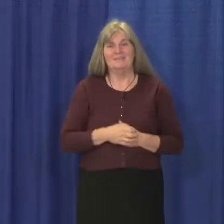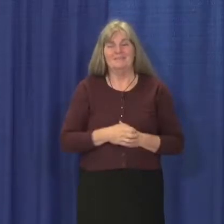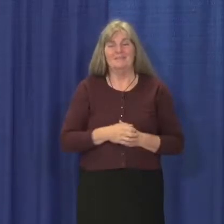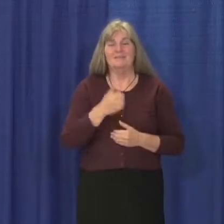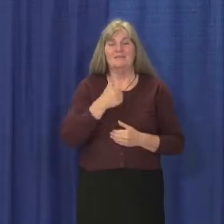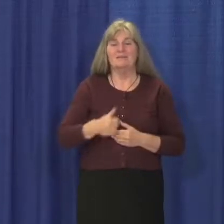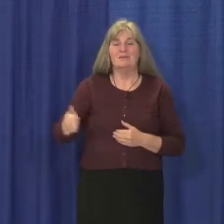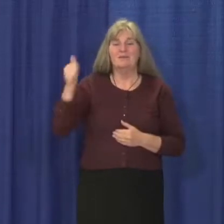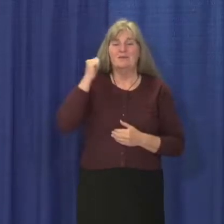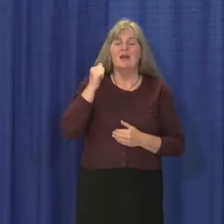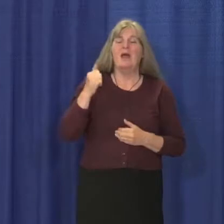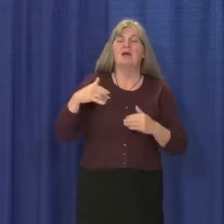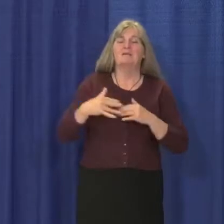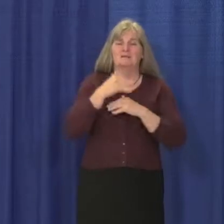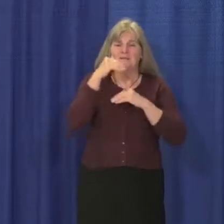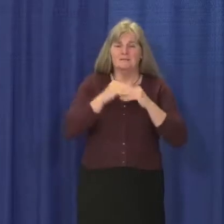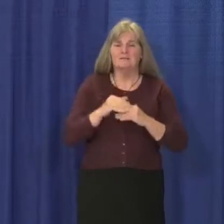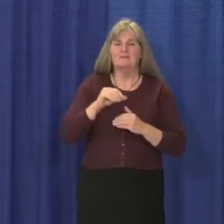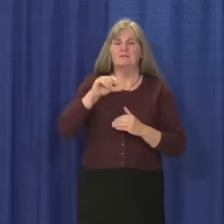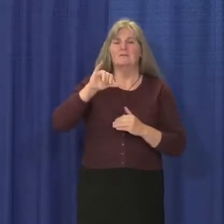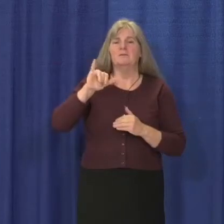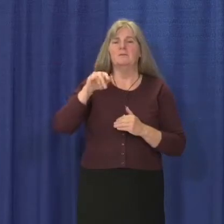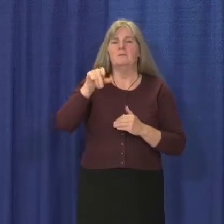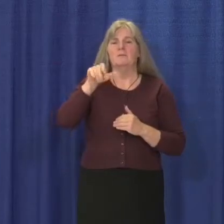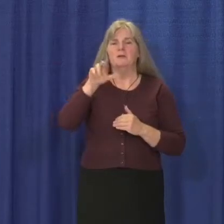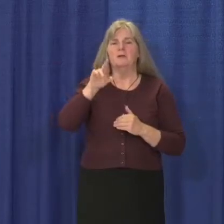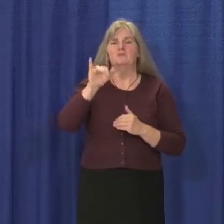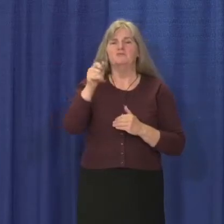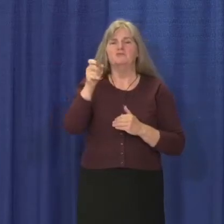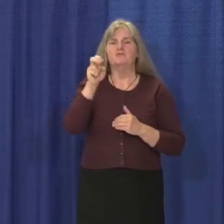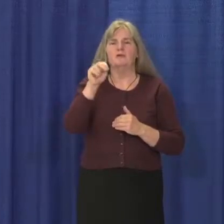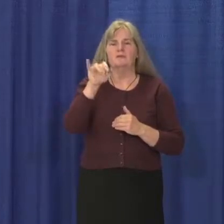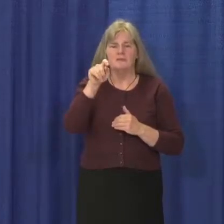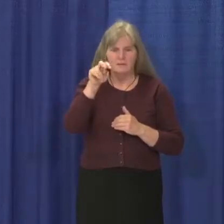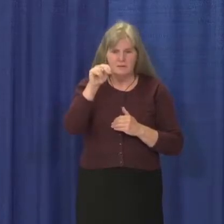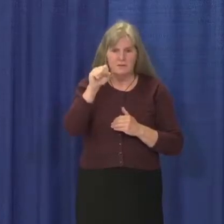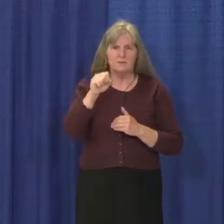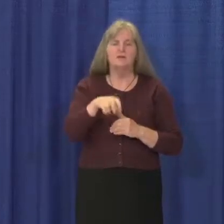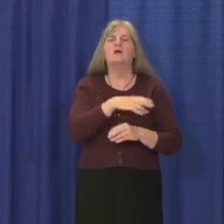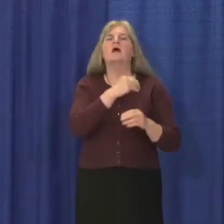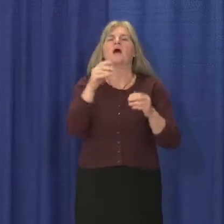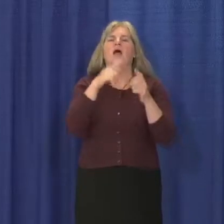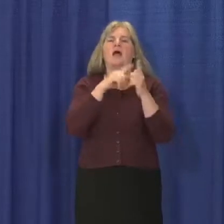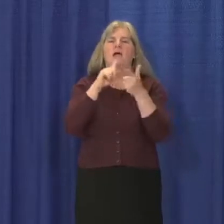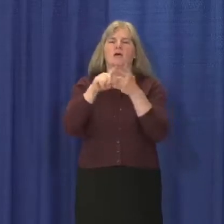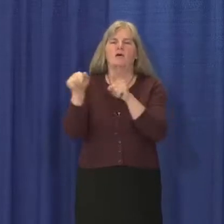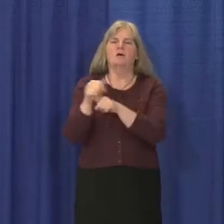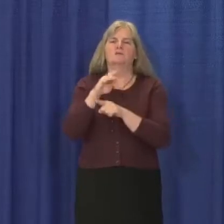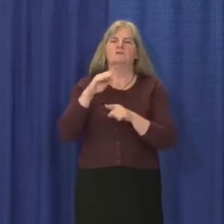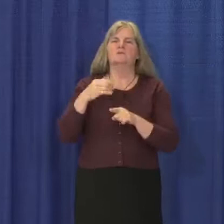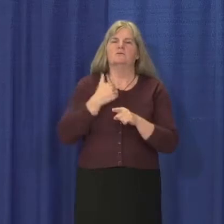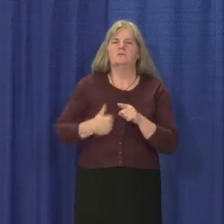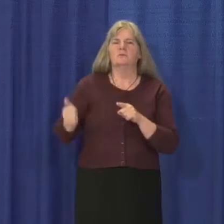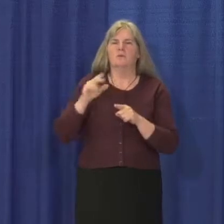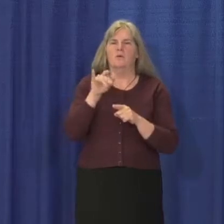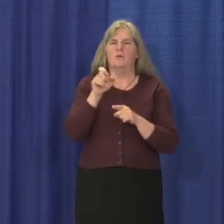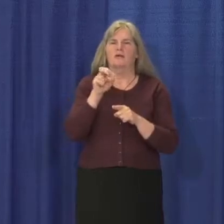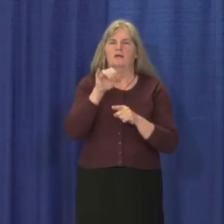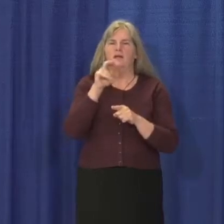Peter Johnston and Kwanlin Dün chief Doris Bill join us for updates. They been getting the message